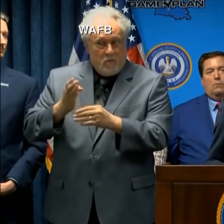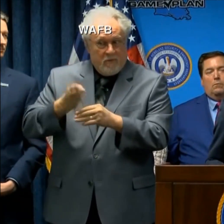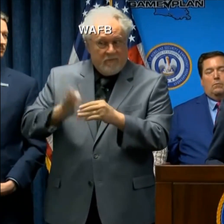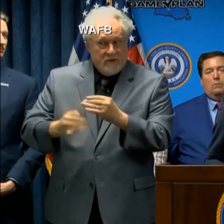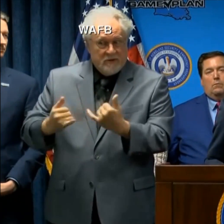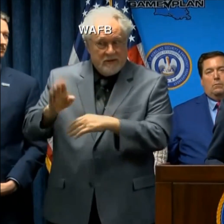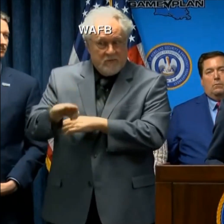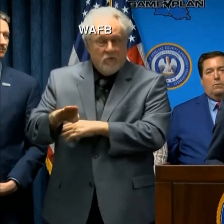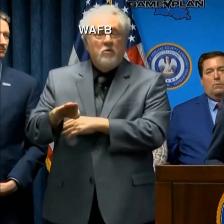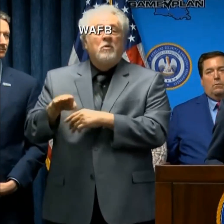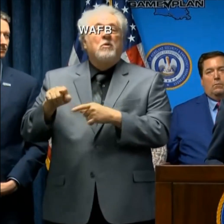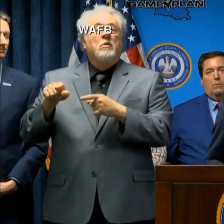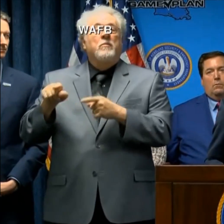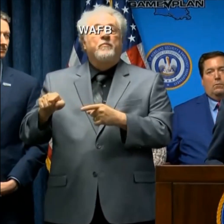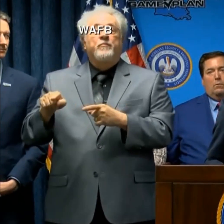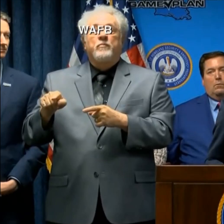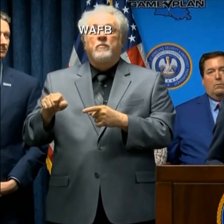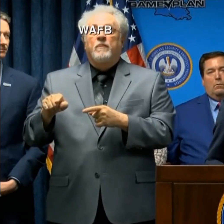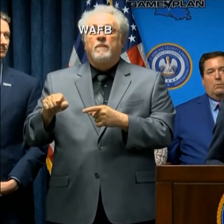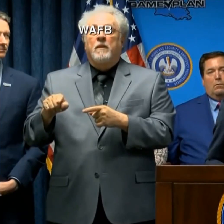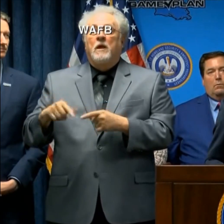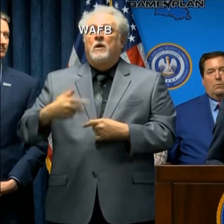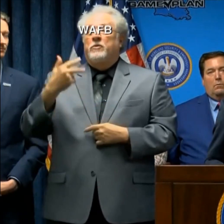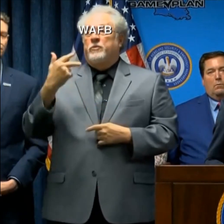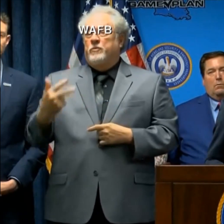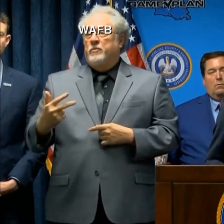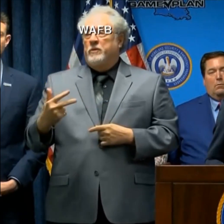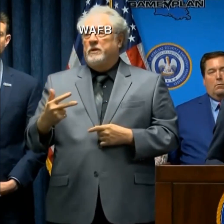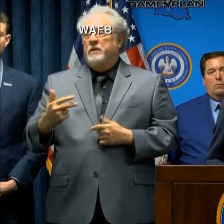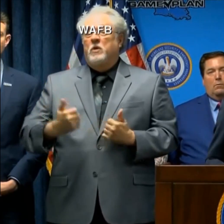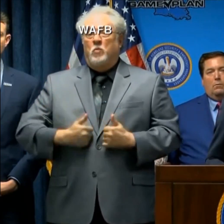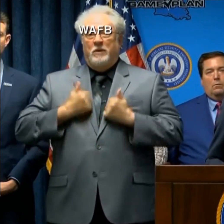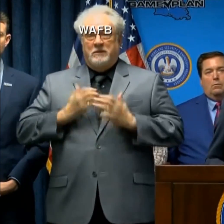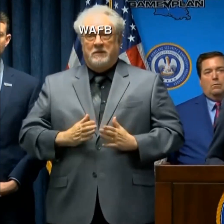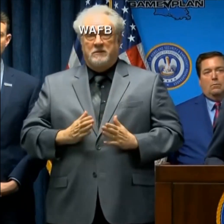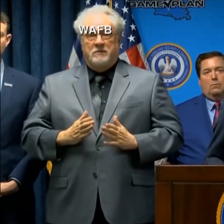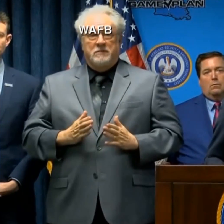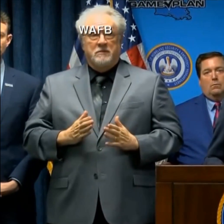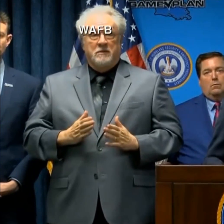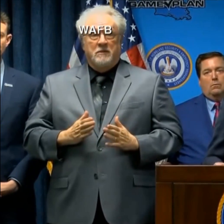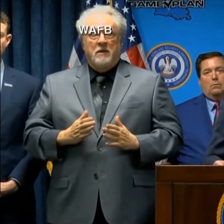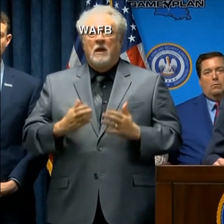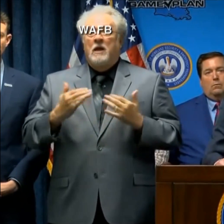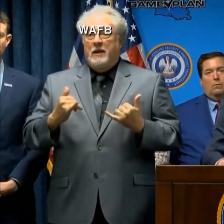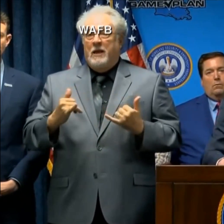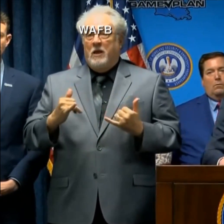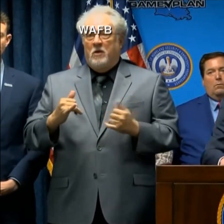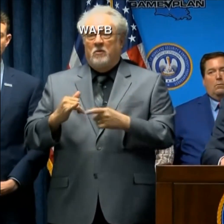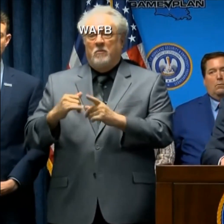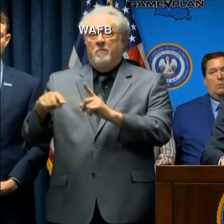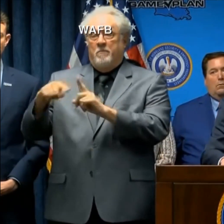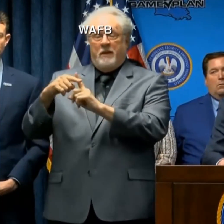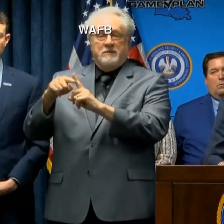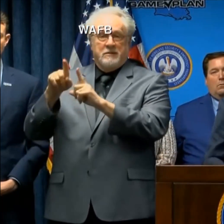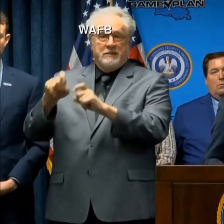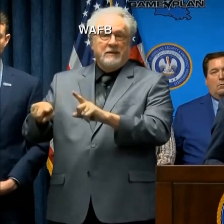that three residents total now are presumptively positive from Lambeth